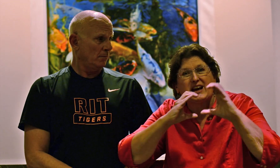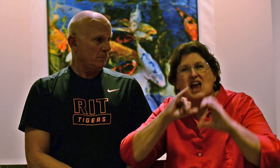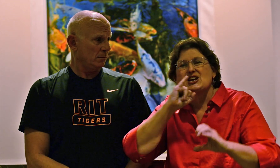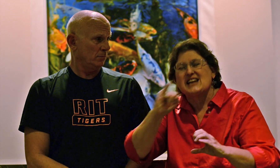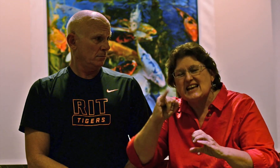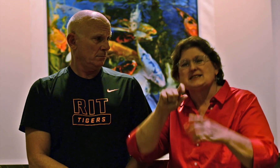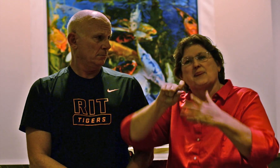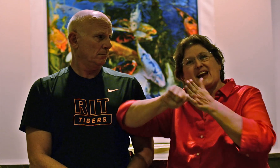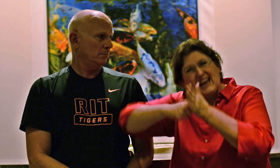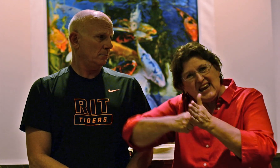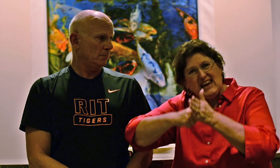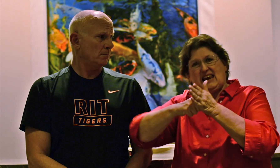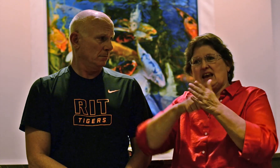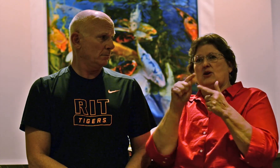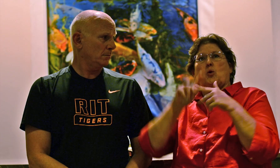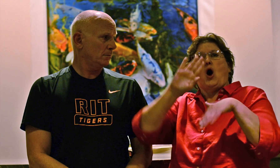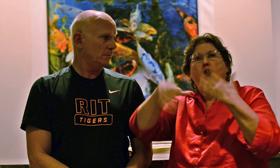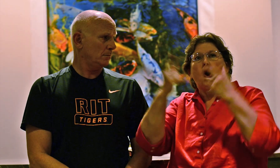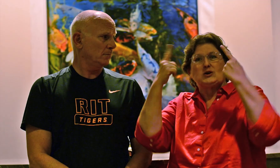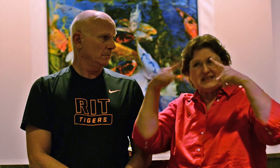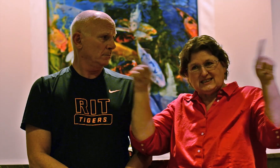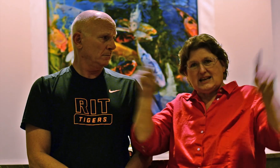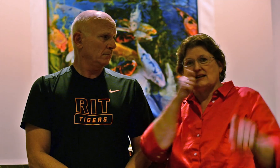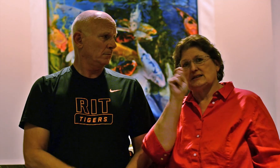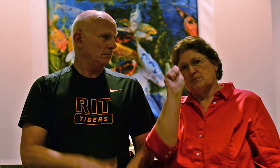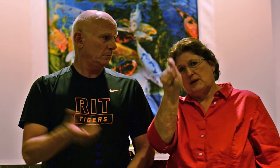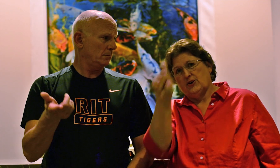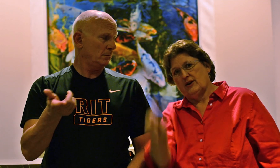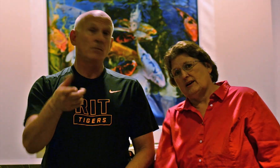Communication IS the key to all success, period!